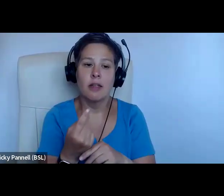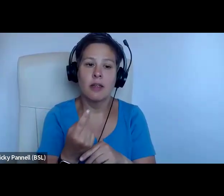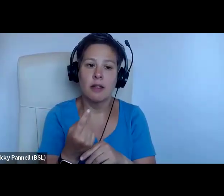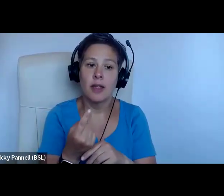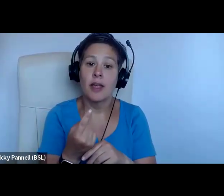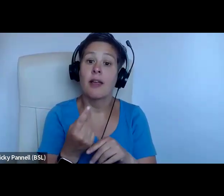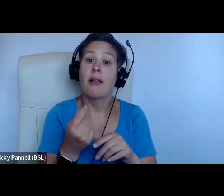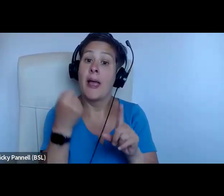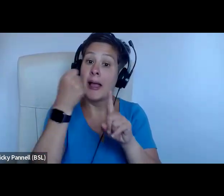type of approach.